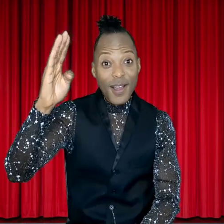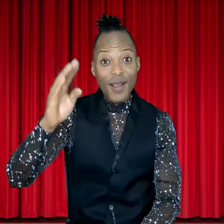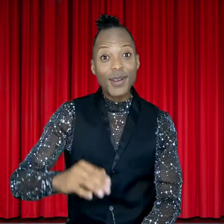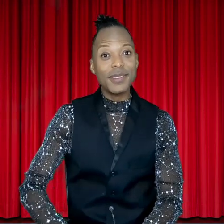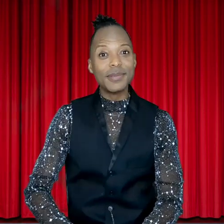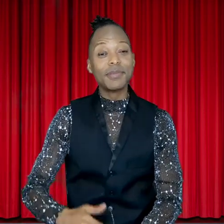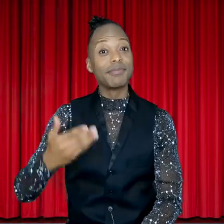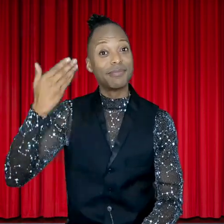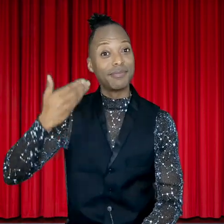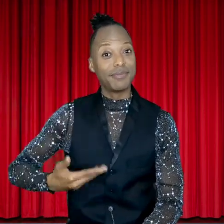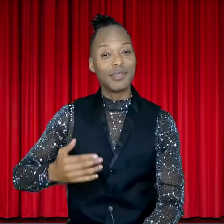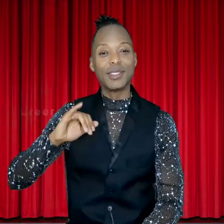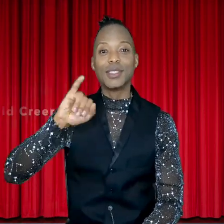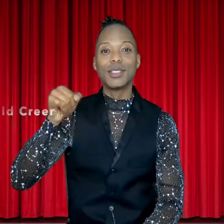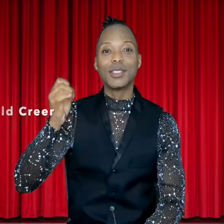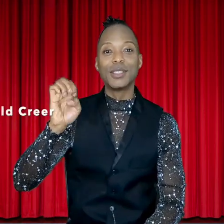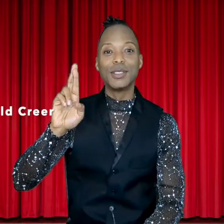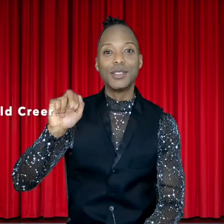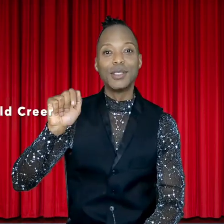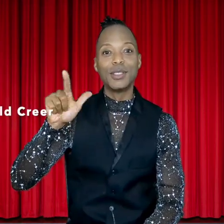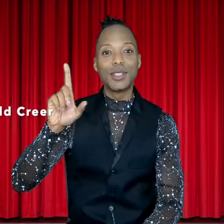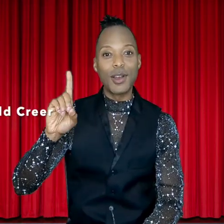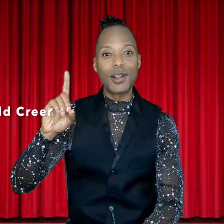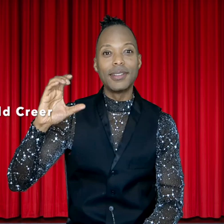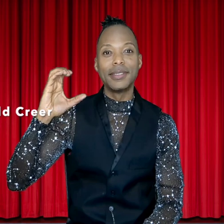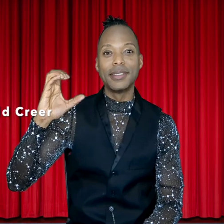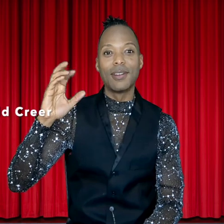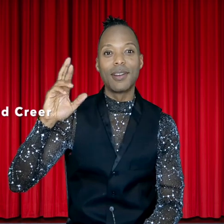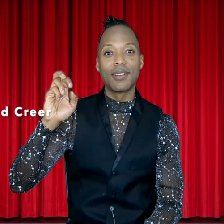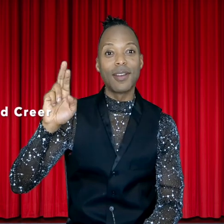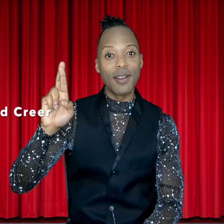Hello! I am Jerald Creer.